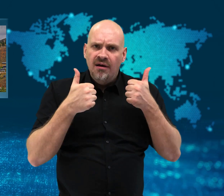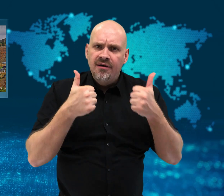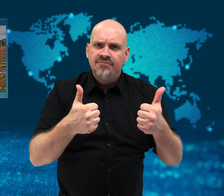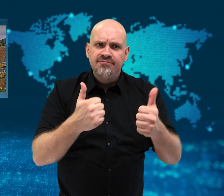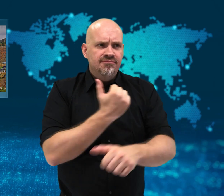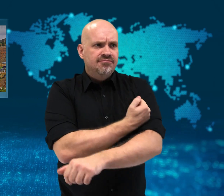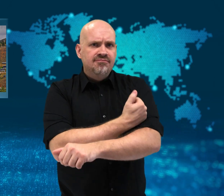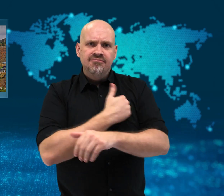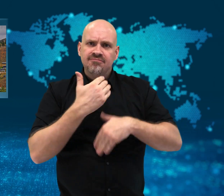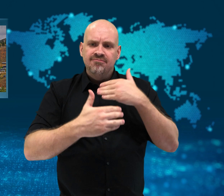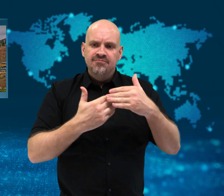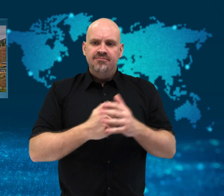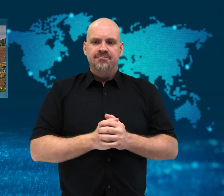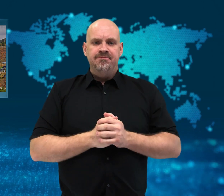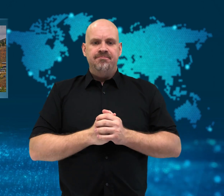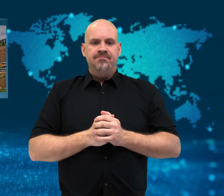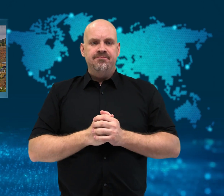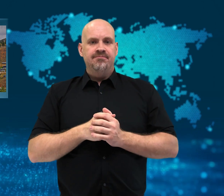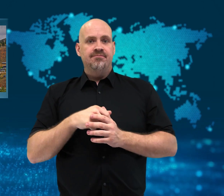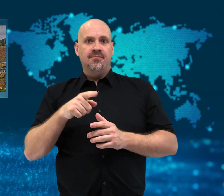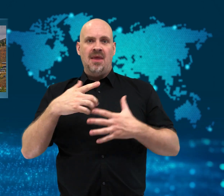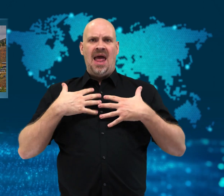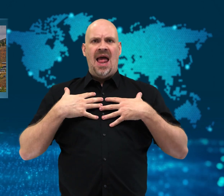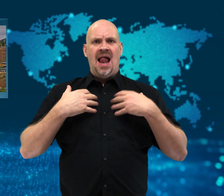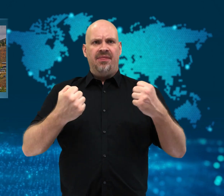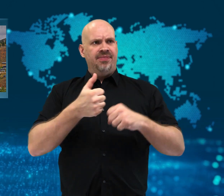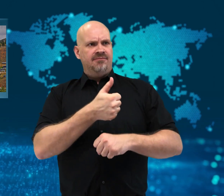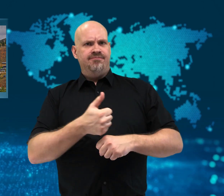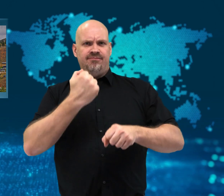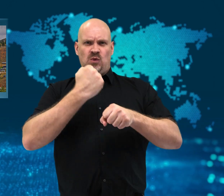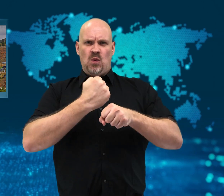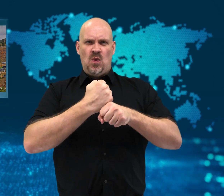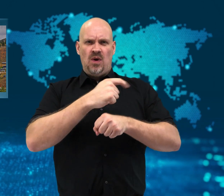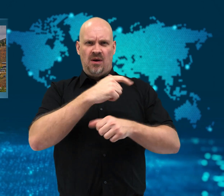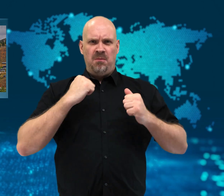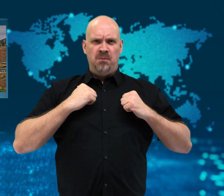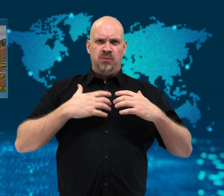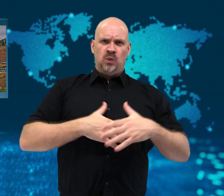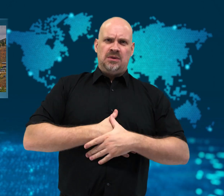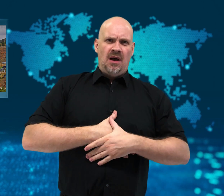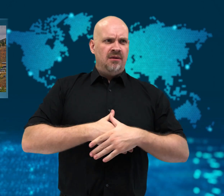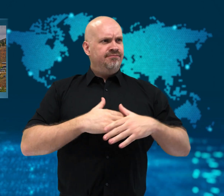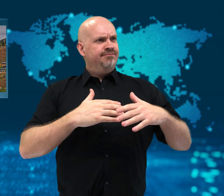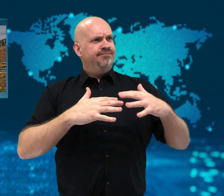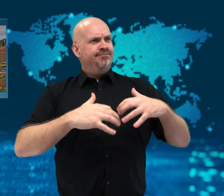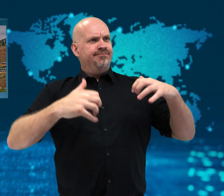the country has received international praise.